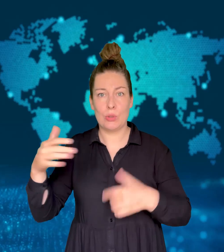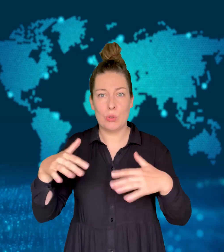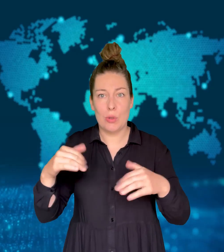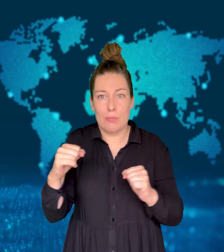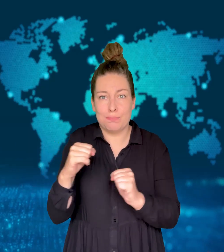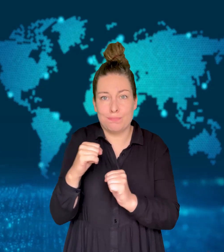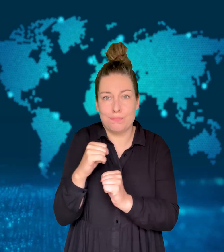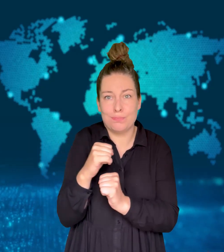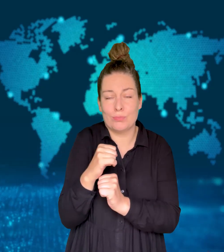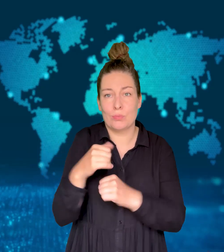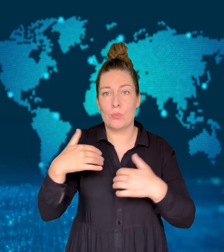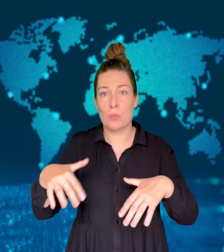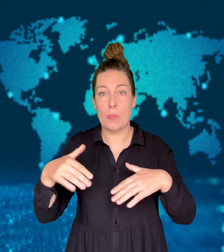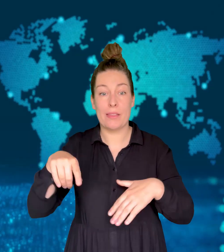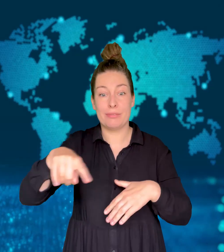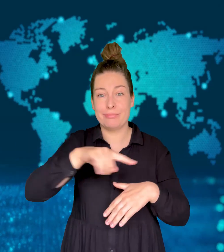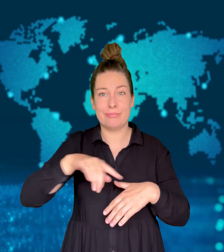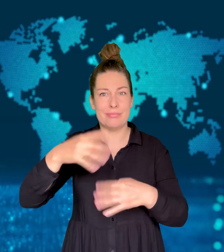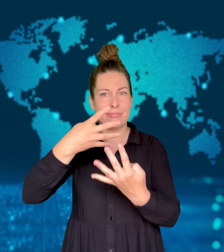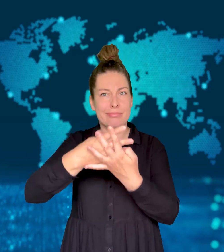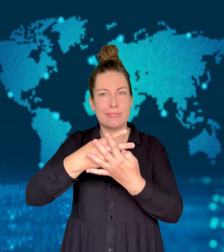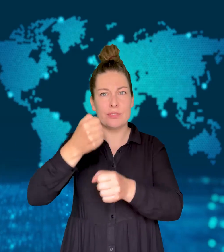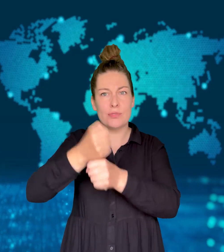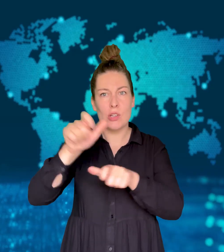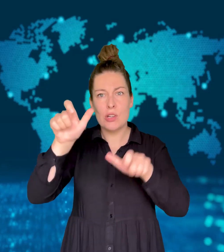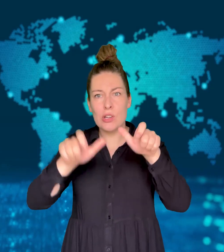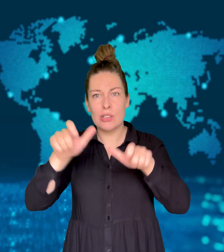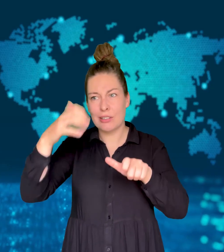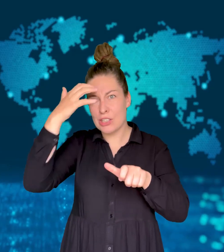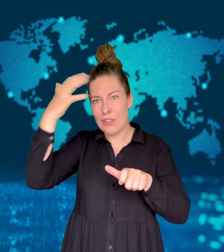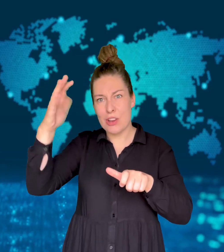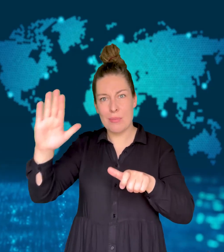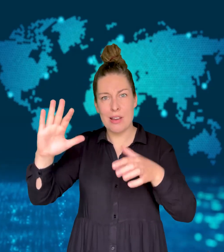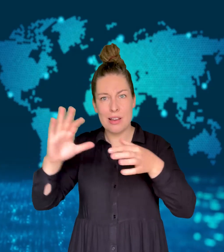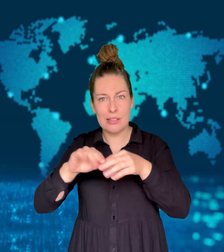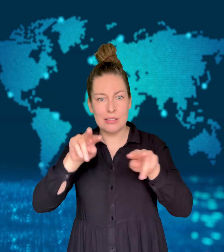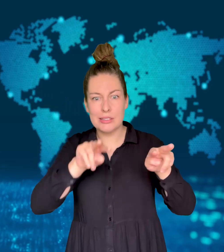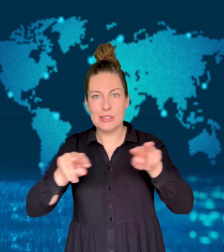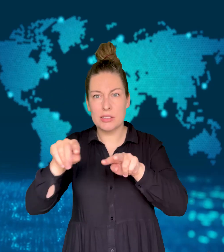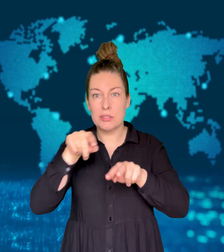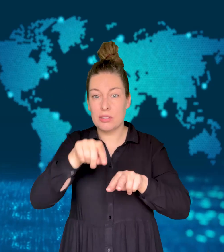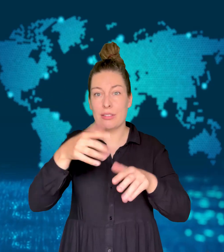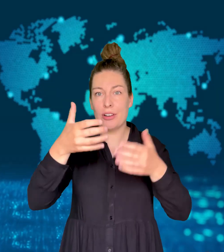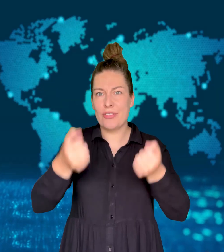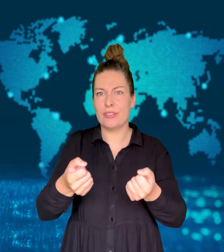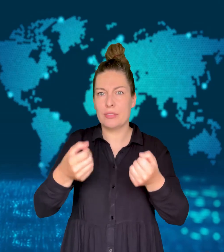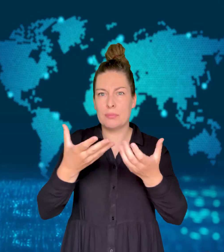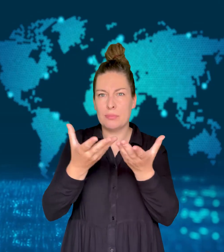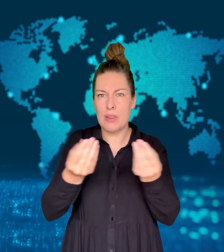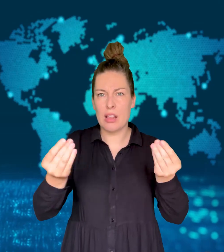Prison authorities struggle to keep members of rival gangs separate.